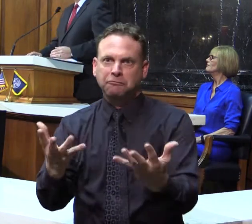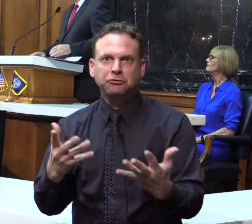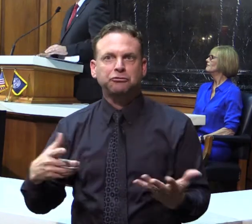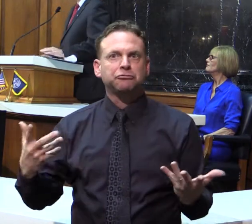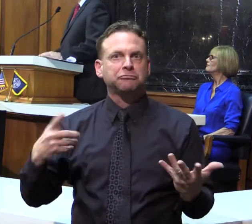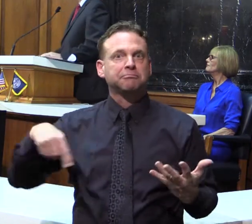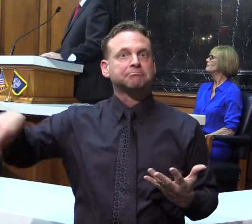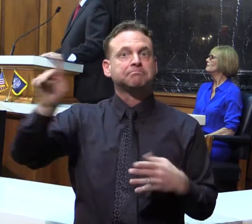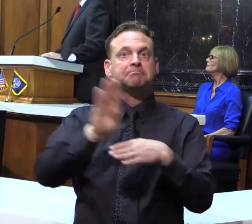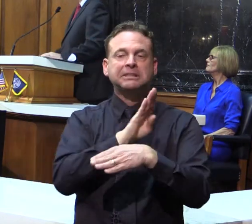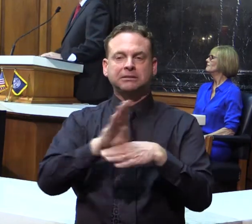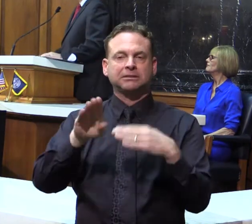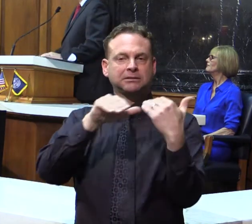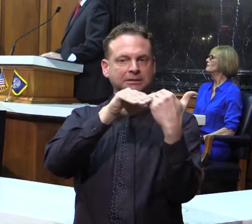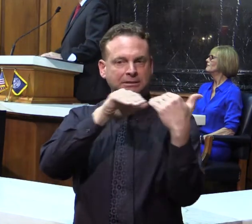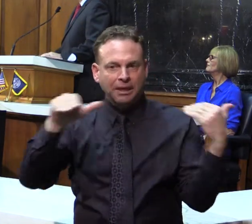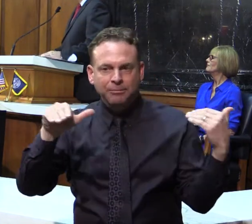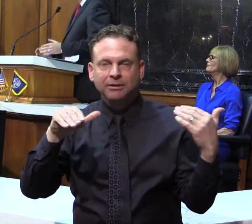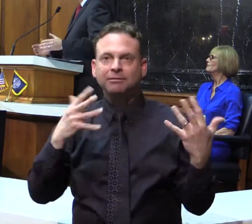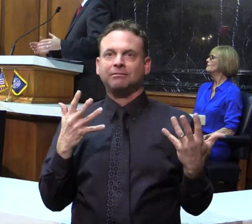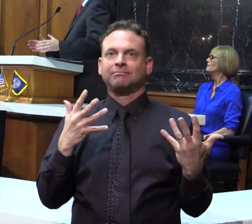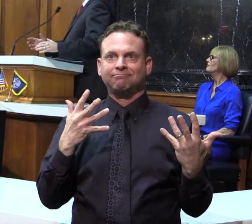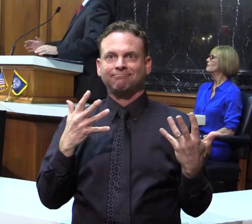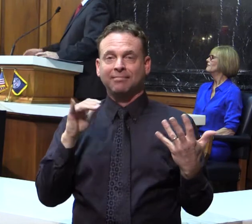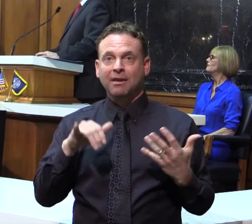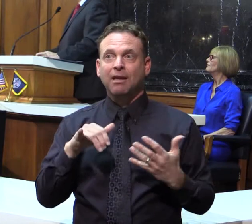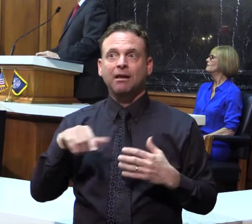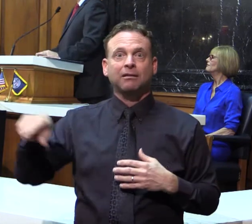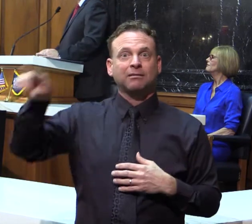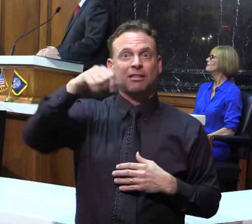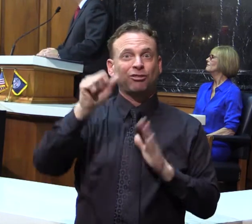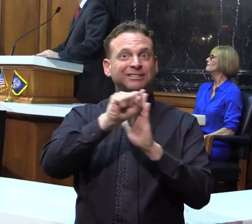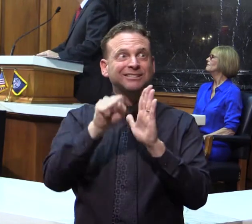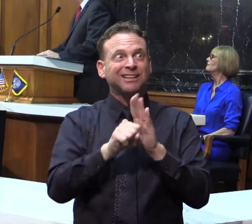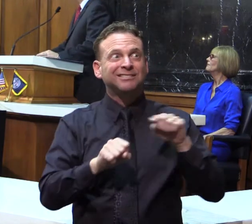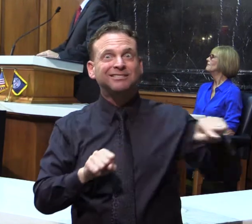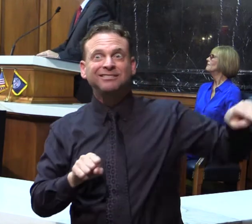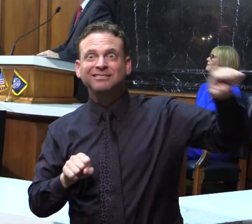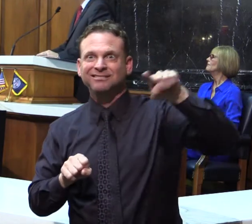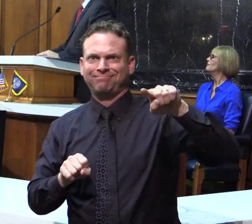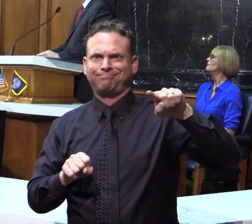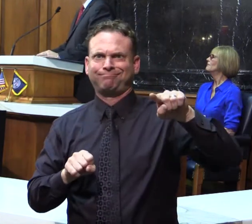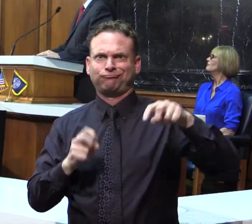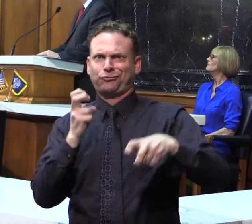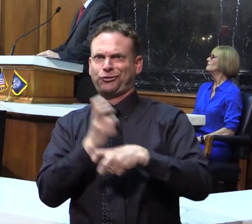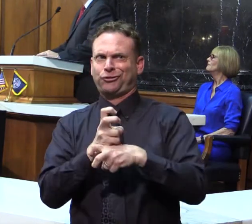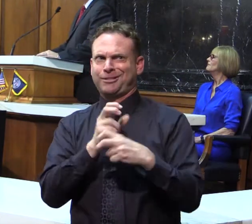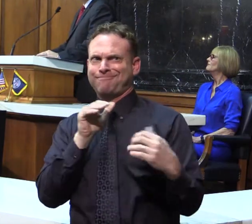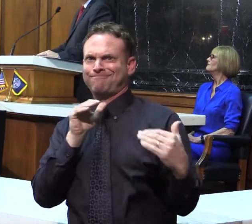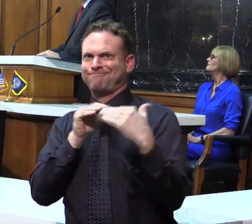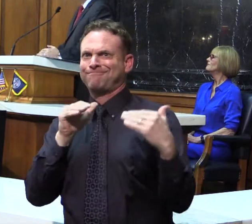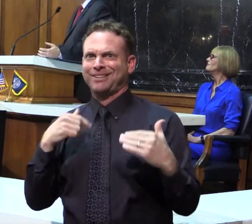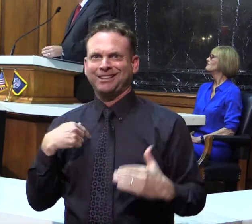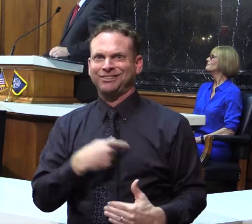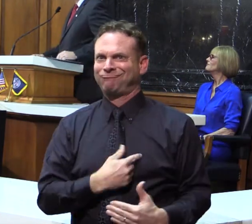can match. It’s no coincidence that last year... we set a record... for the number of new job